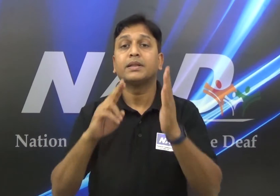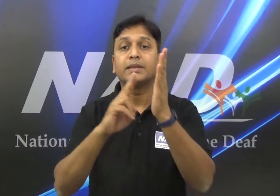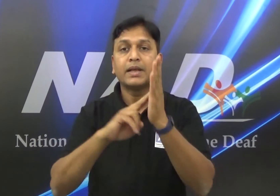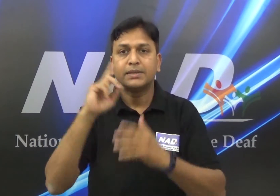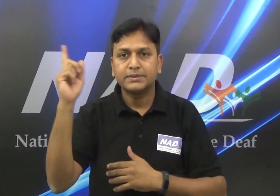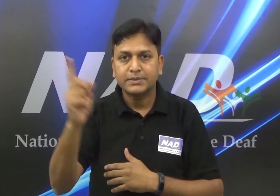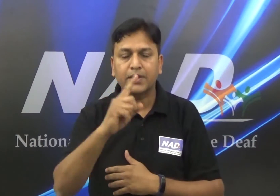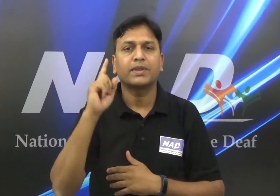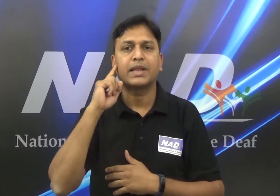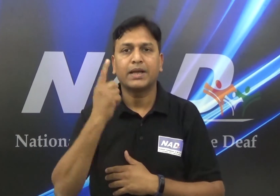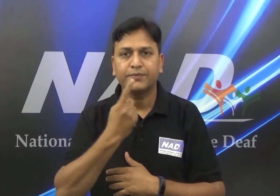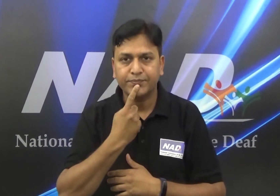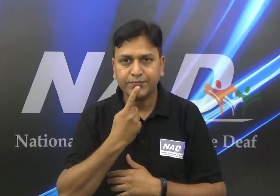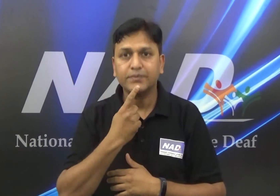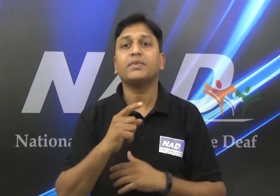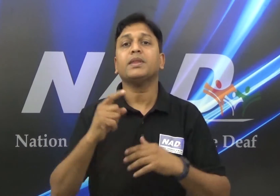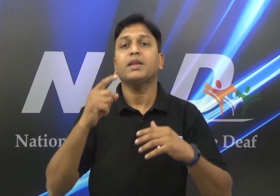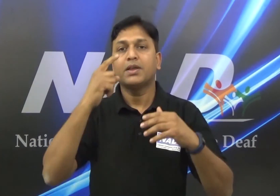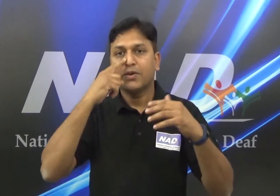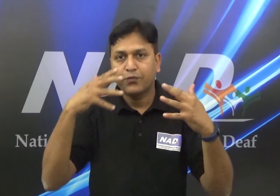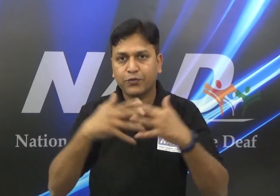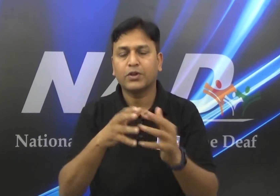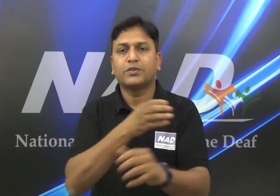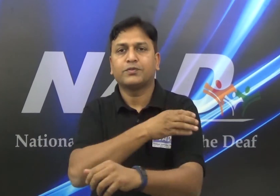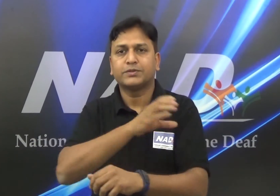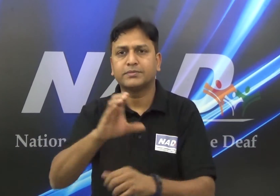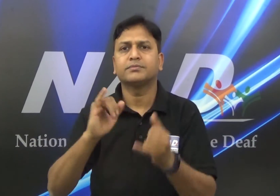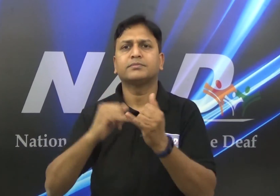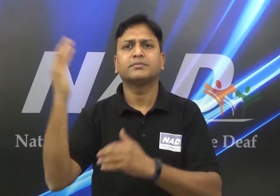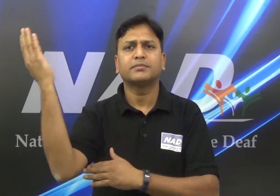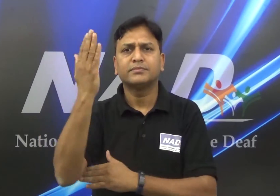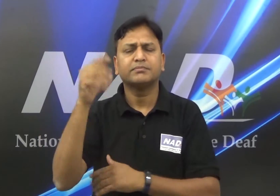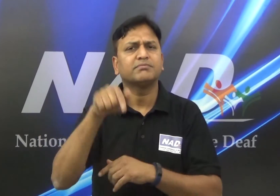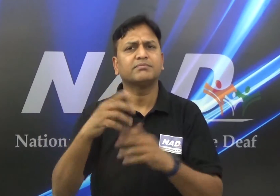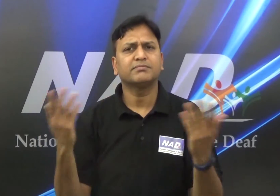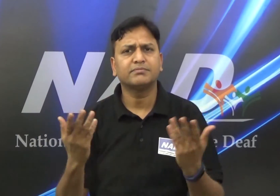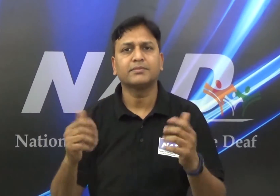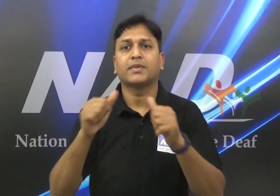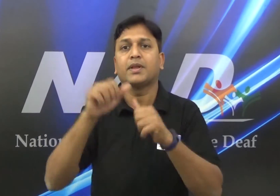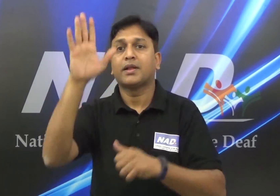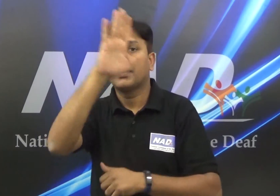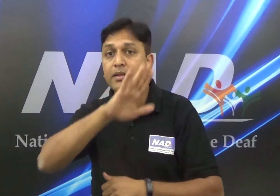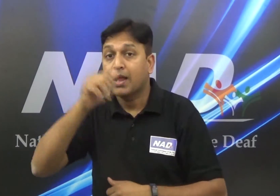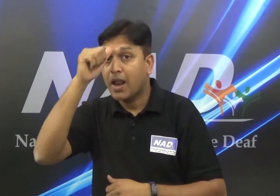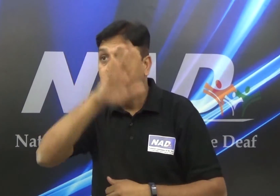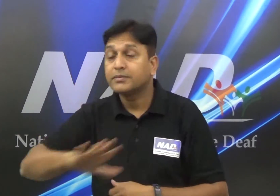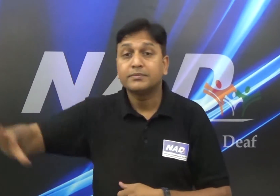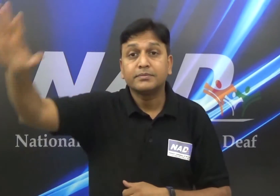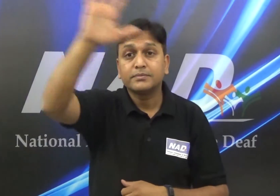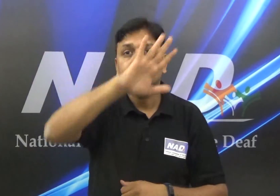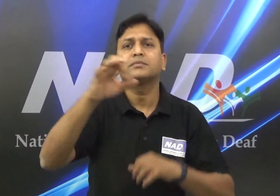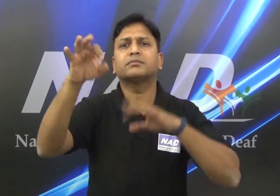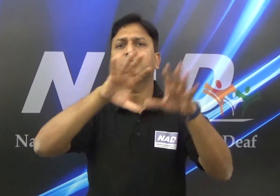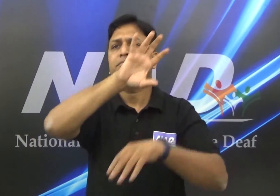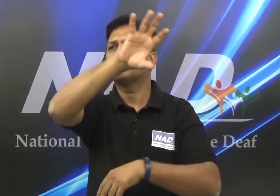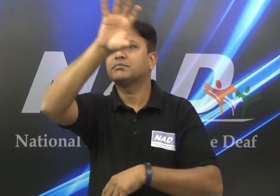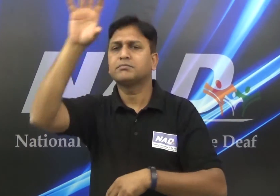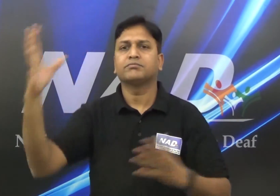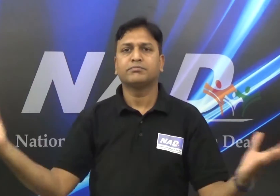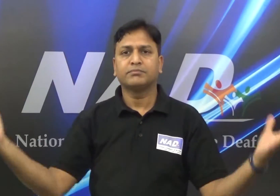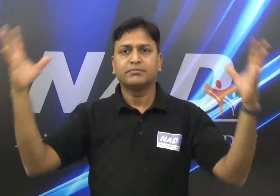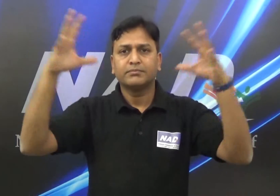Next, we will talk about National Deaf Women Empowerment Seminar. In this, deaf women, from all over India,